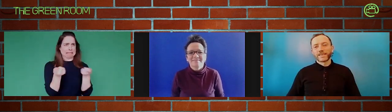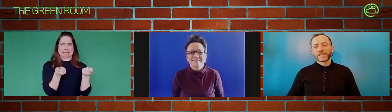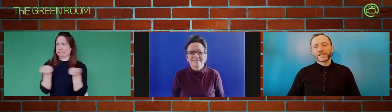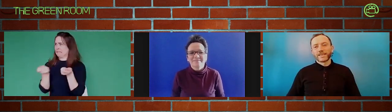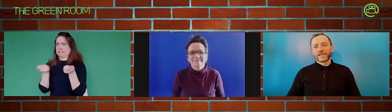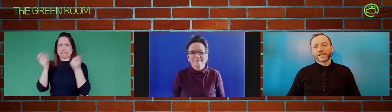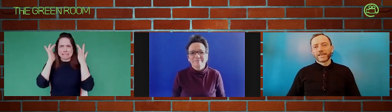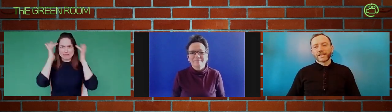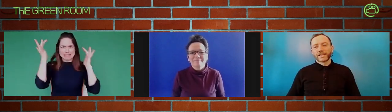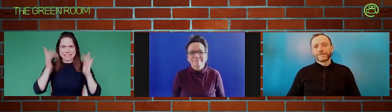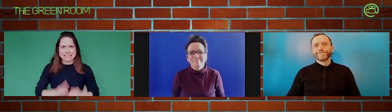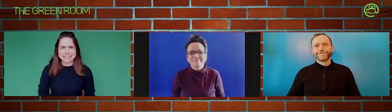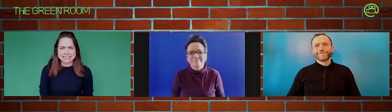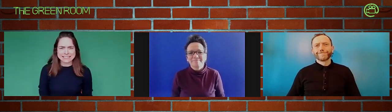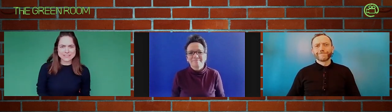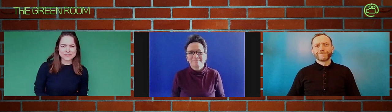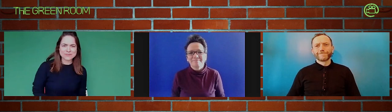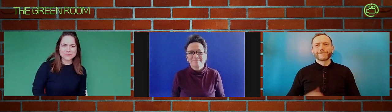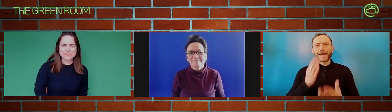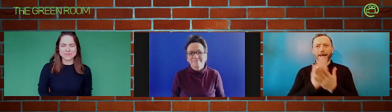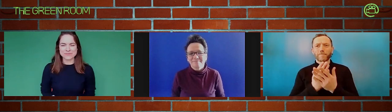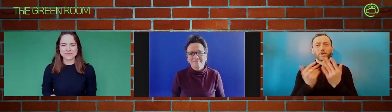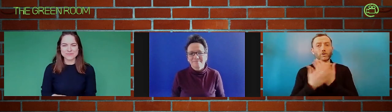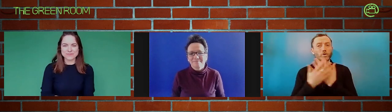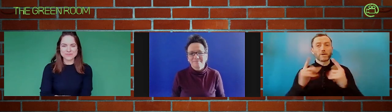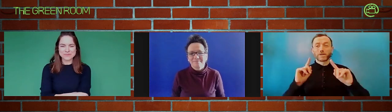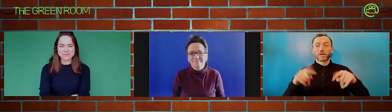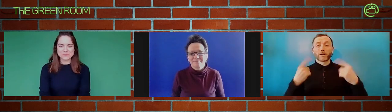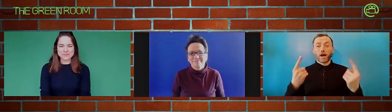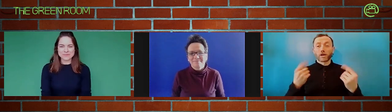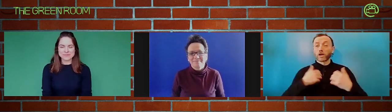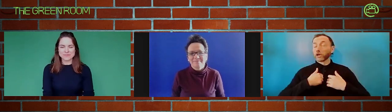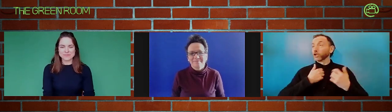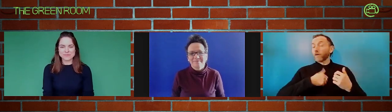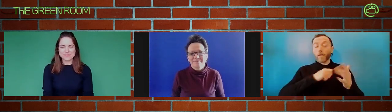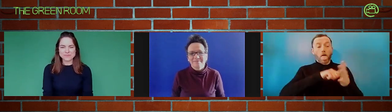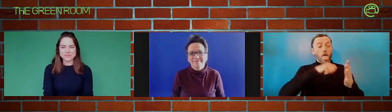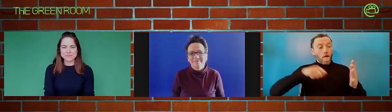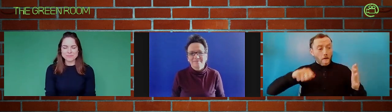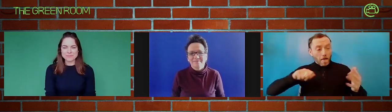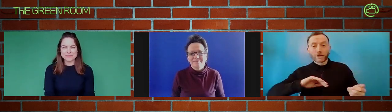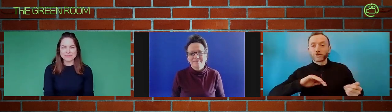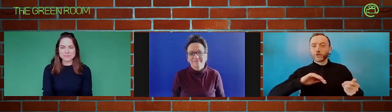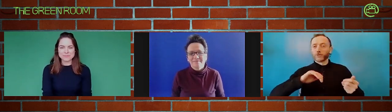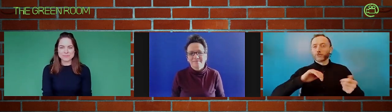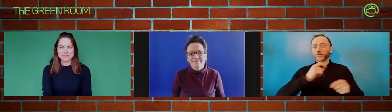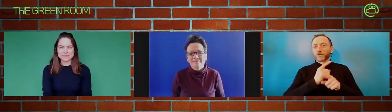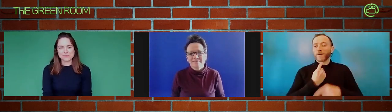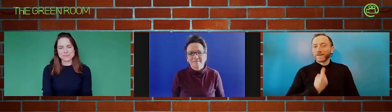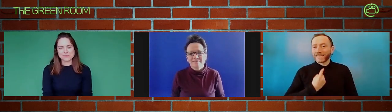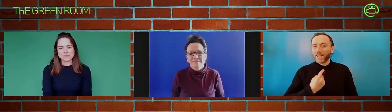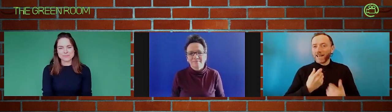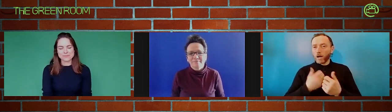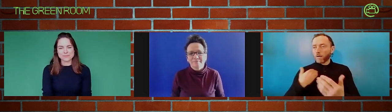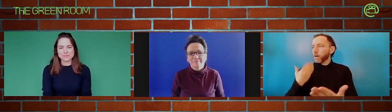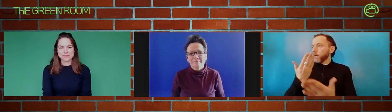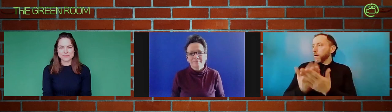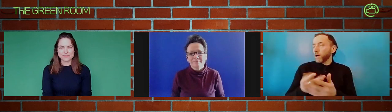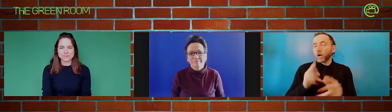Too much. Can't do that. But yes, sorry that was a bit of a long-winded way but that was, yes. Yhat's how I got into it was just watching an interpreted performance.